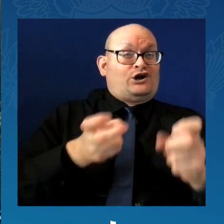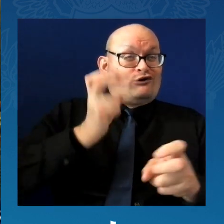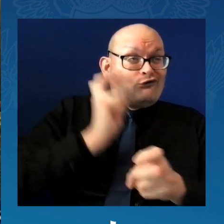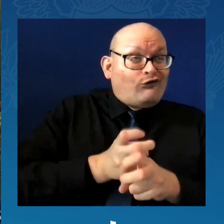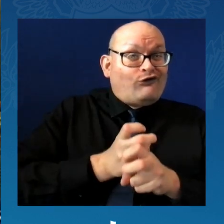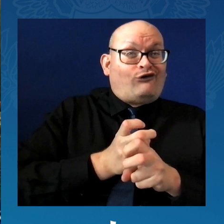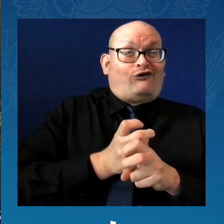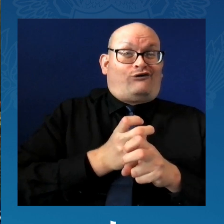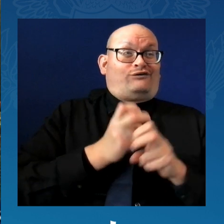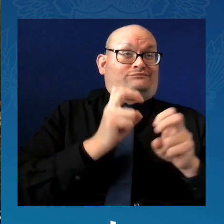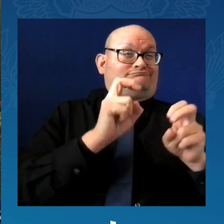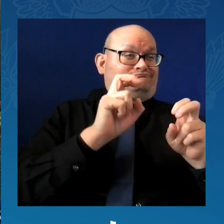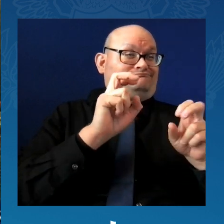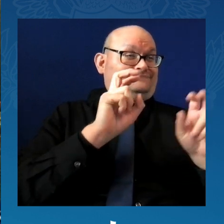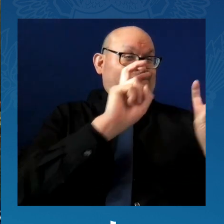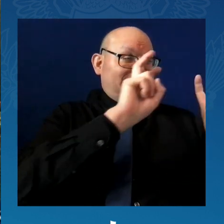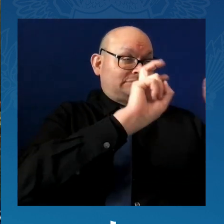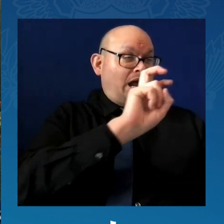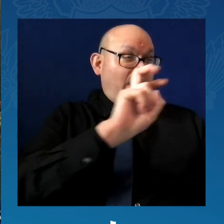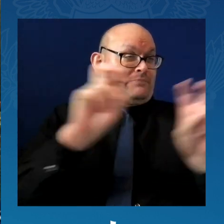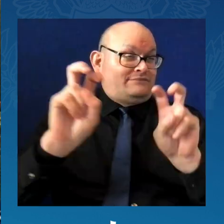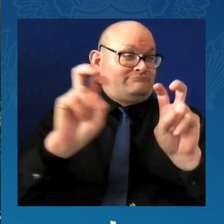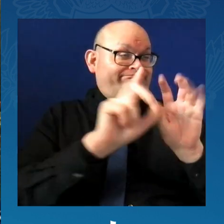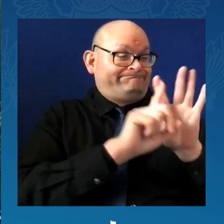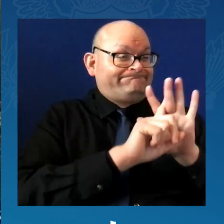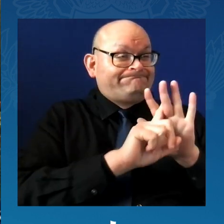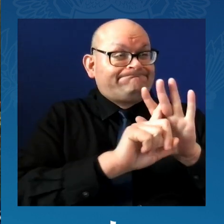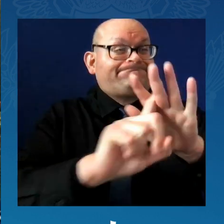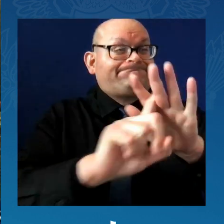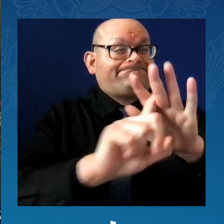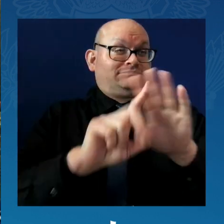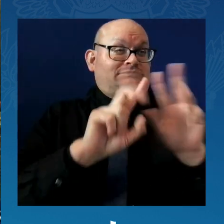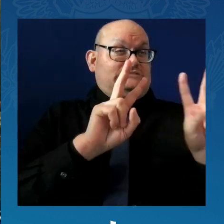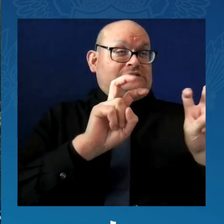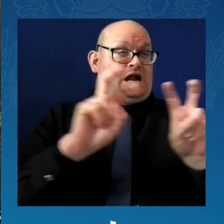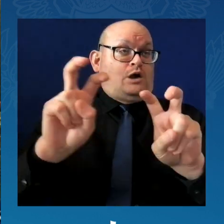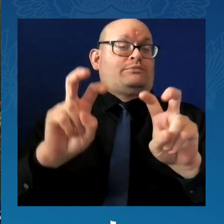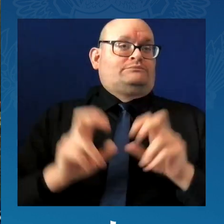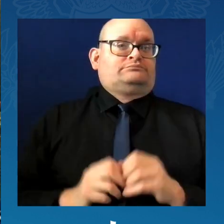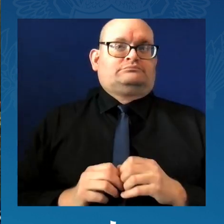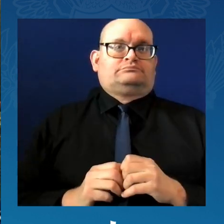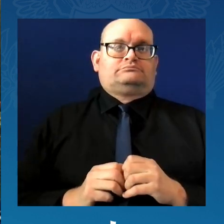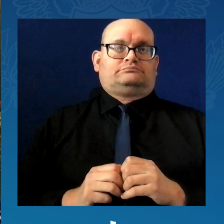Now, one of the more promising of all the subjects is the question you ask,